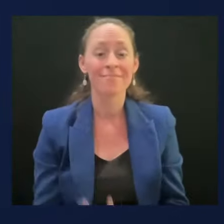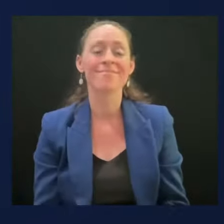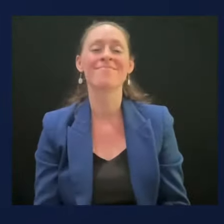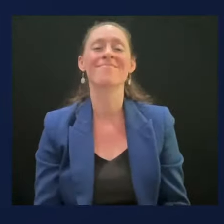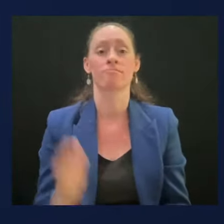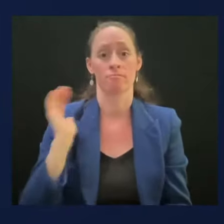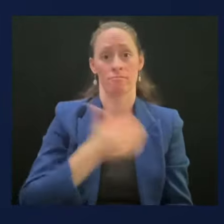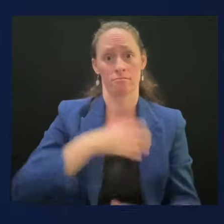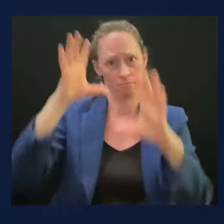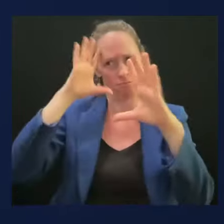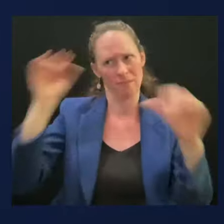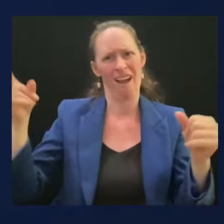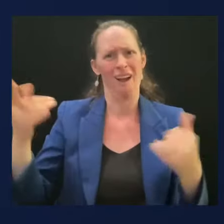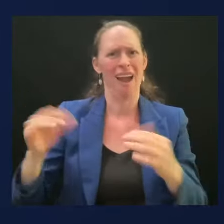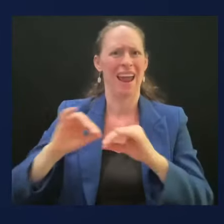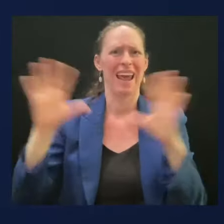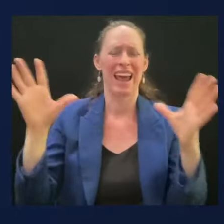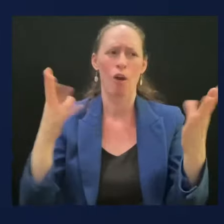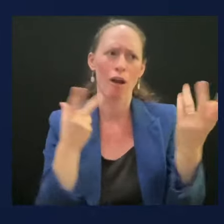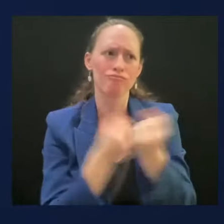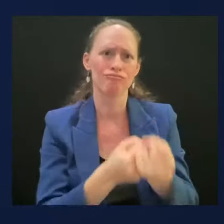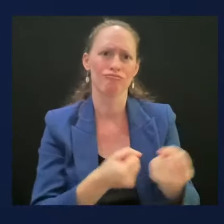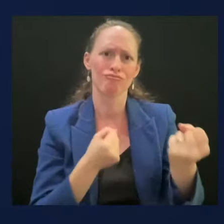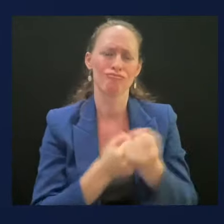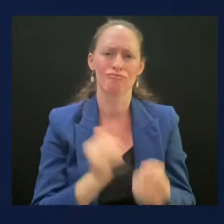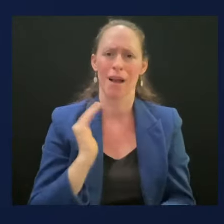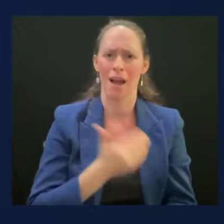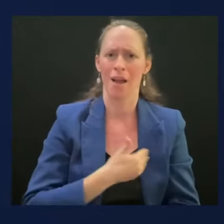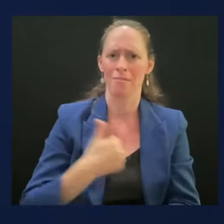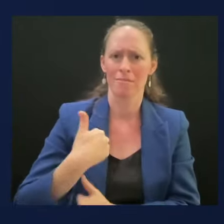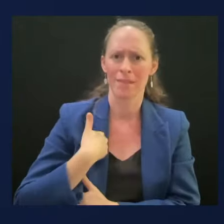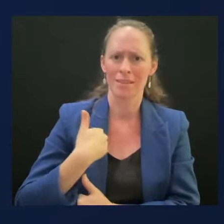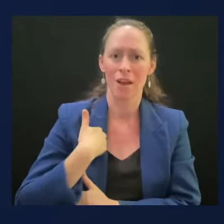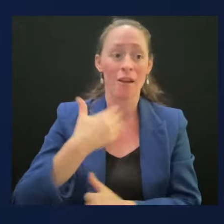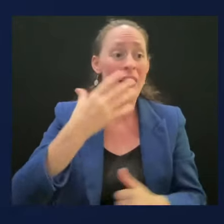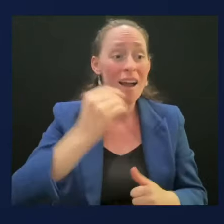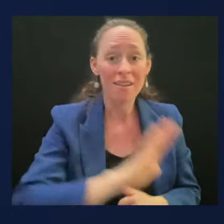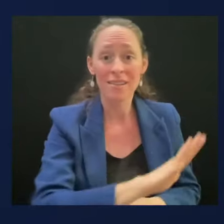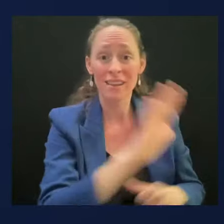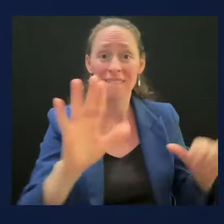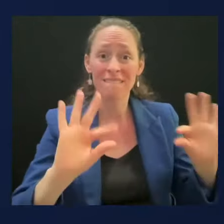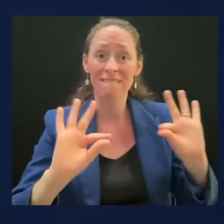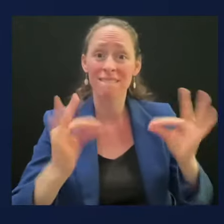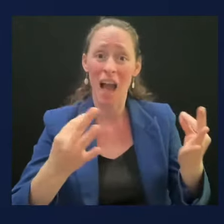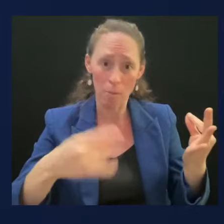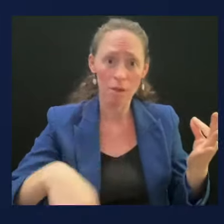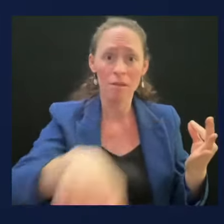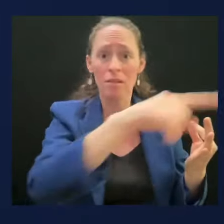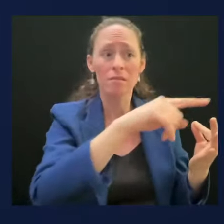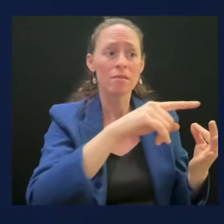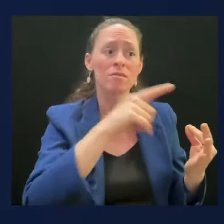In of the military families who serve right alongside them. And on this day of sorrow and service,